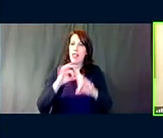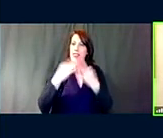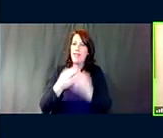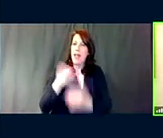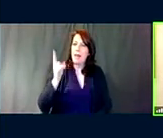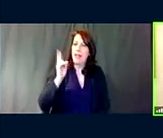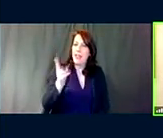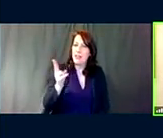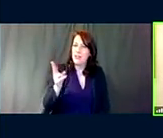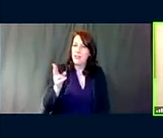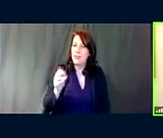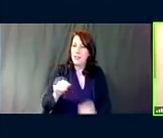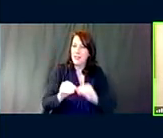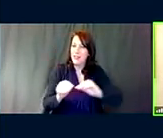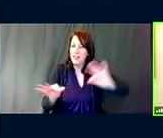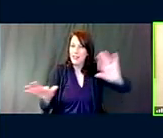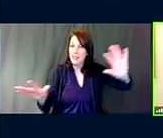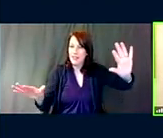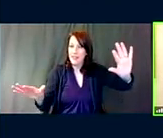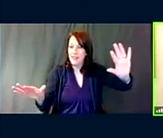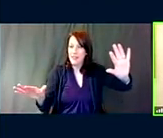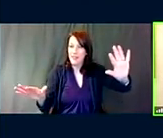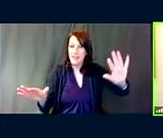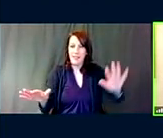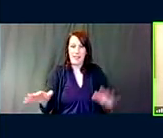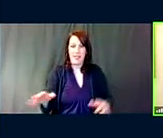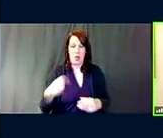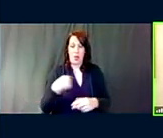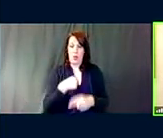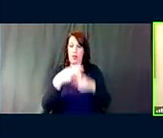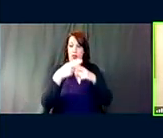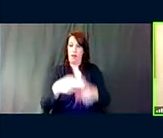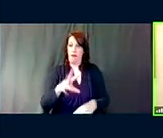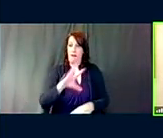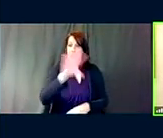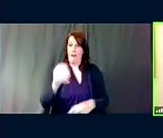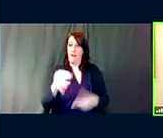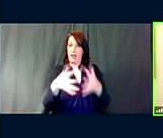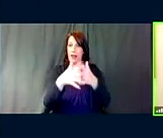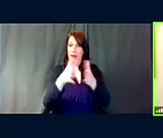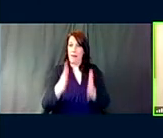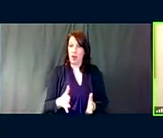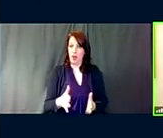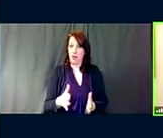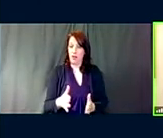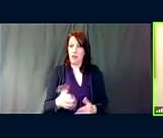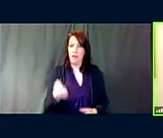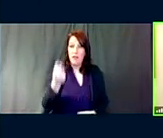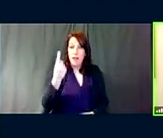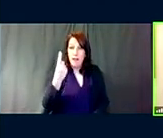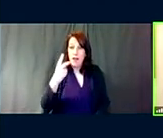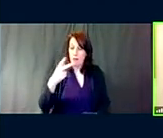ABOUT THE FAMILY HISTORY OF THESE INDIVIDUALS THAT WE CONSIDER TO BE AFRICAN AMERICANS.